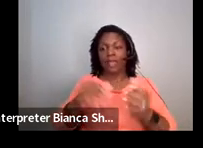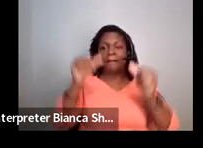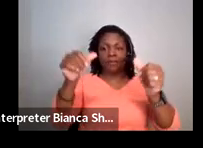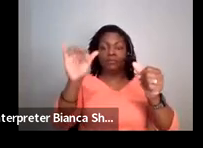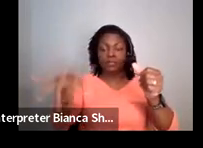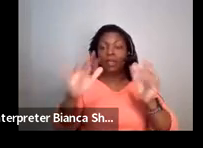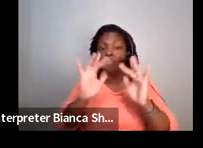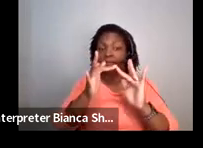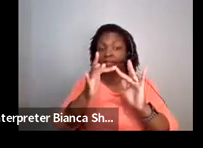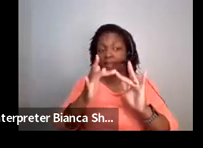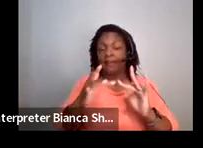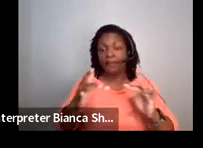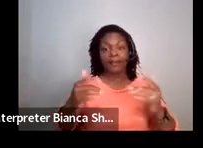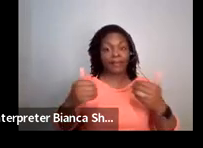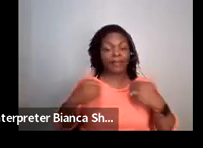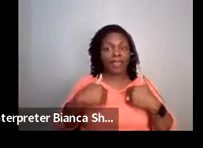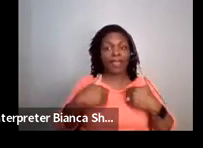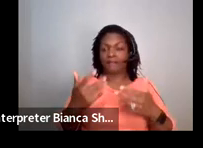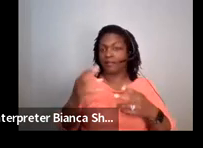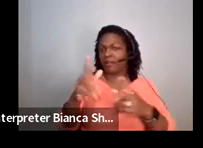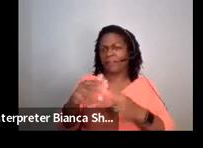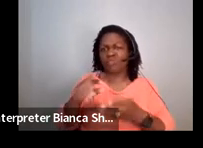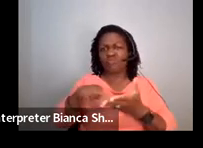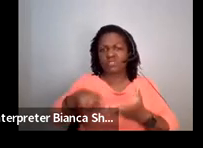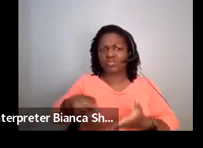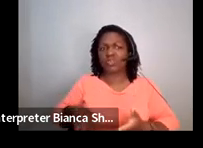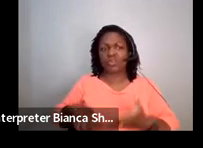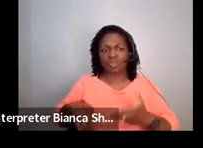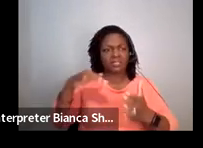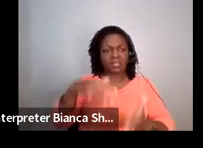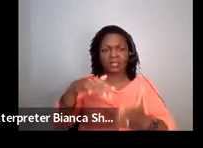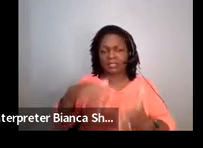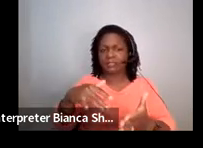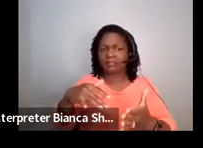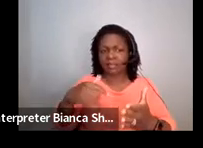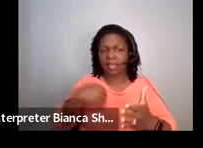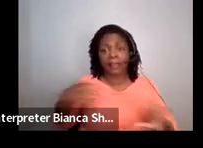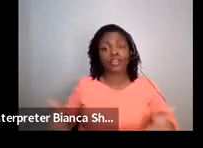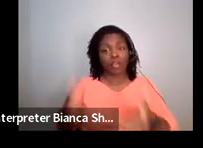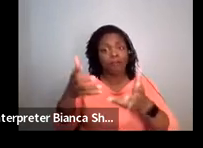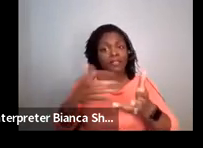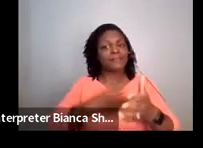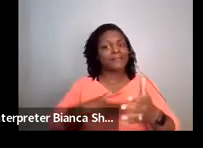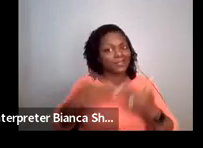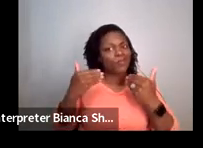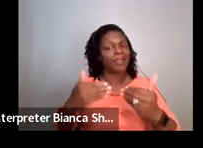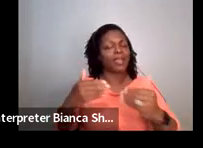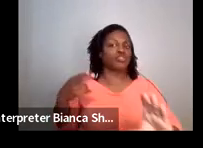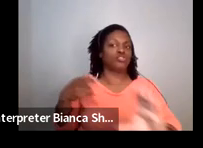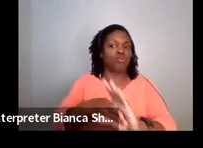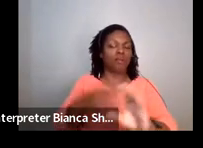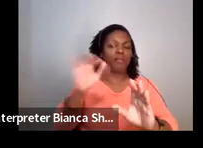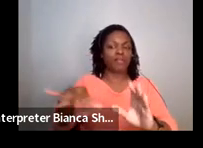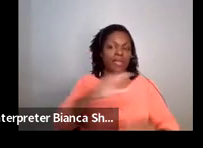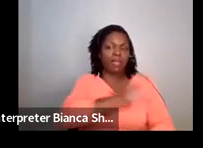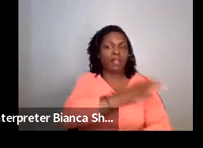They have a couple of studies. They are doing miraculous work there, and I encourage anyone to please go join up in their clinical trials.